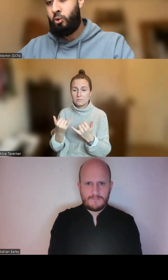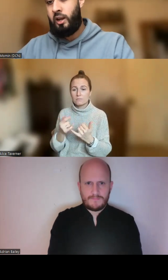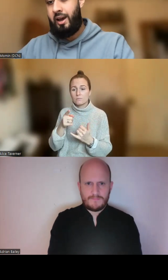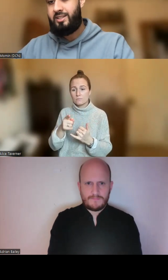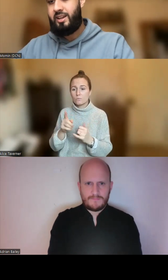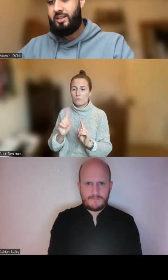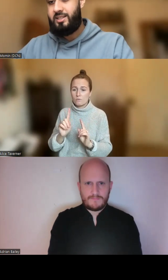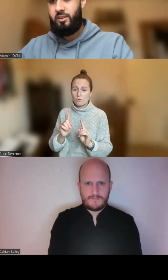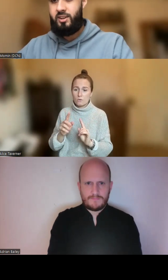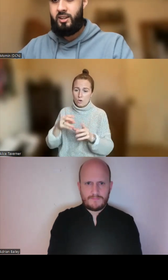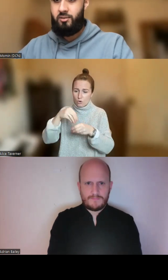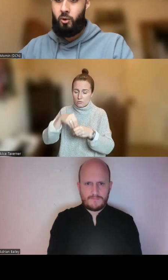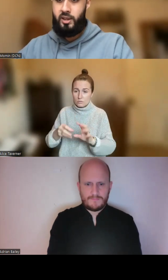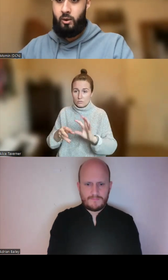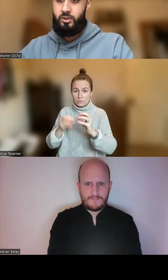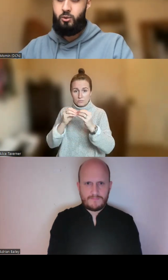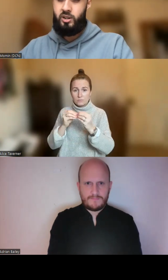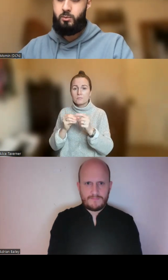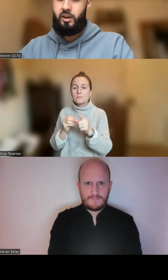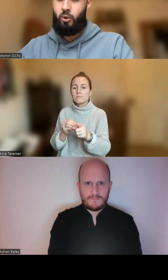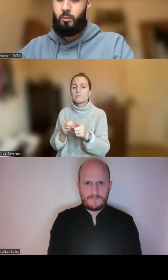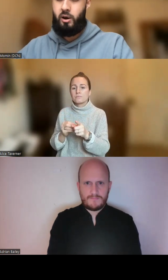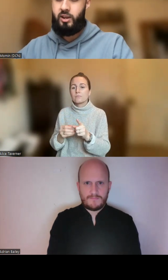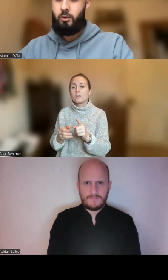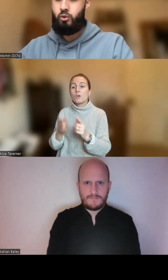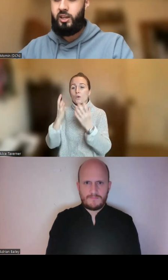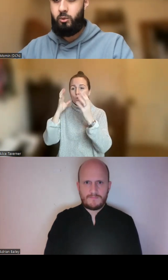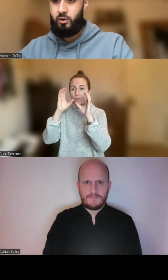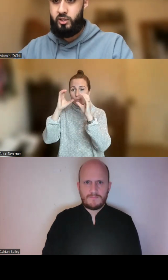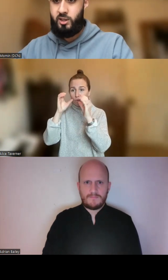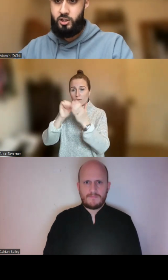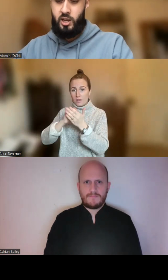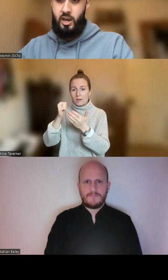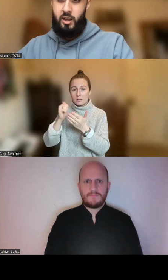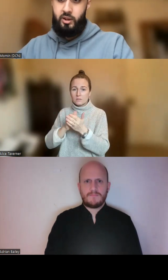Google Ads, I'd say 15 to 40 hours you want to spend a good amount of time doing keyword research and then